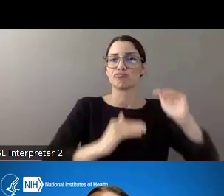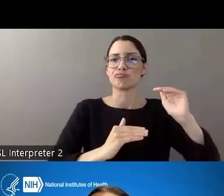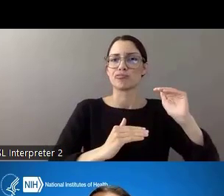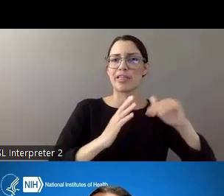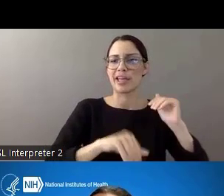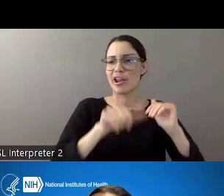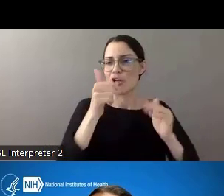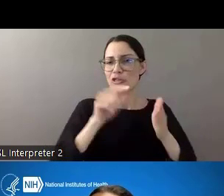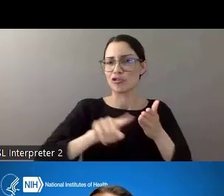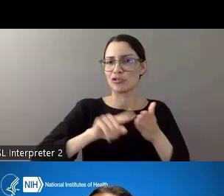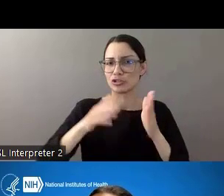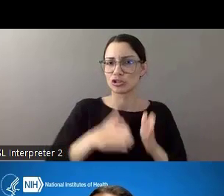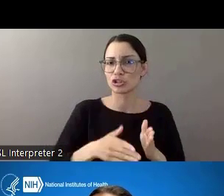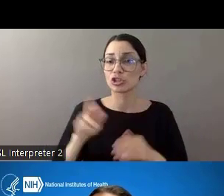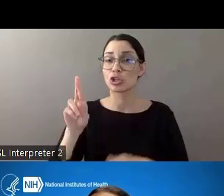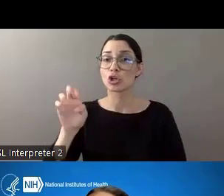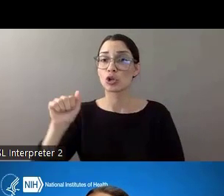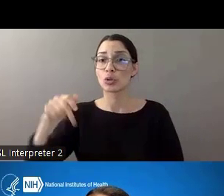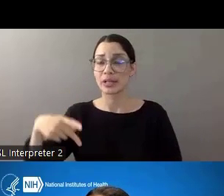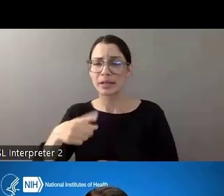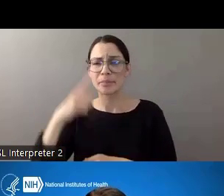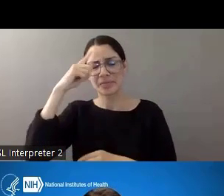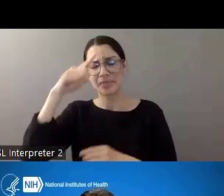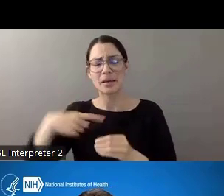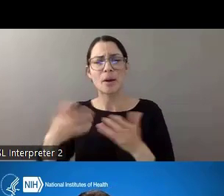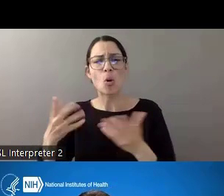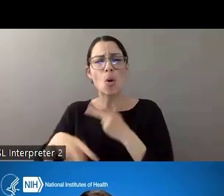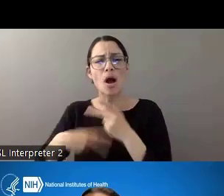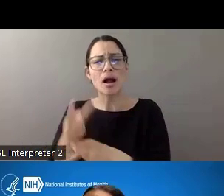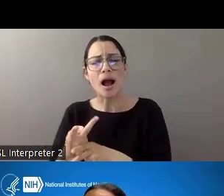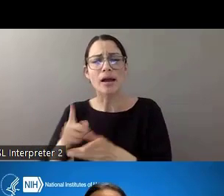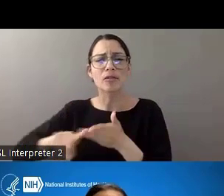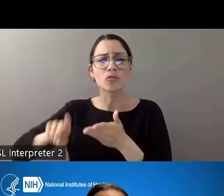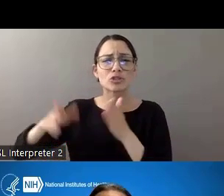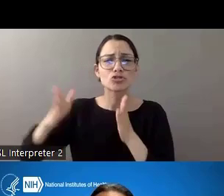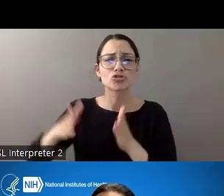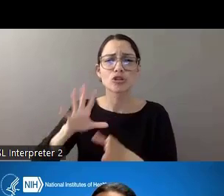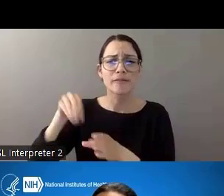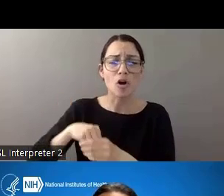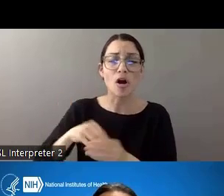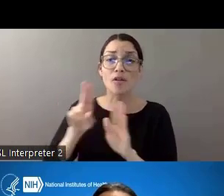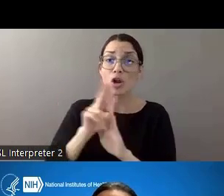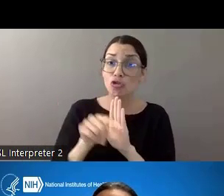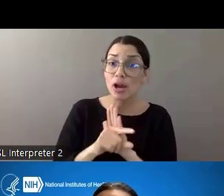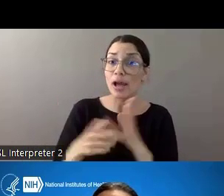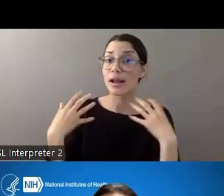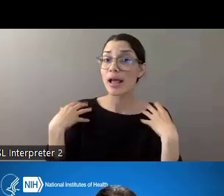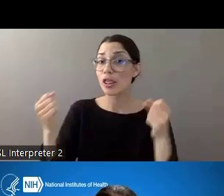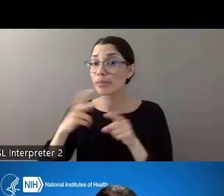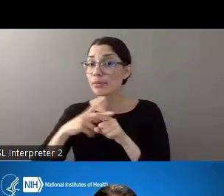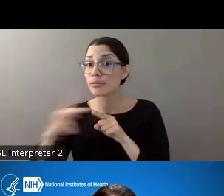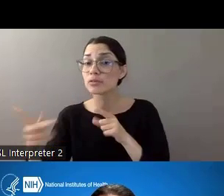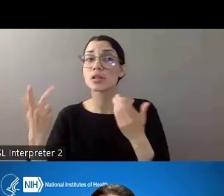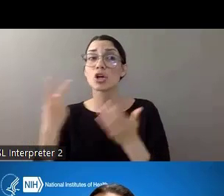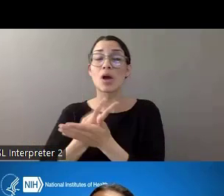what type of student researchers are involved. Are there going to be undergrads, health professionals students, graduate students?